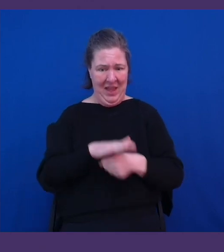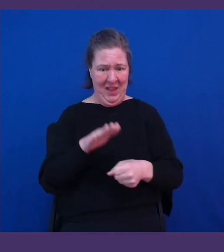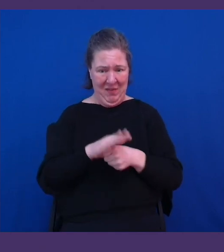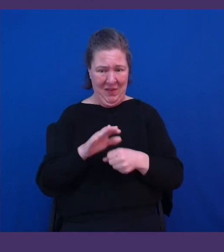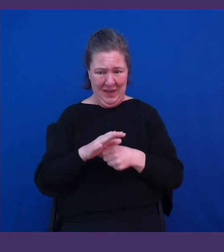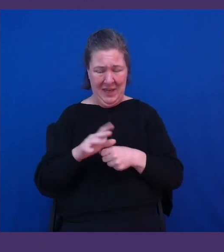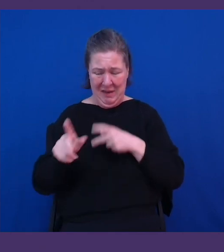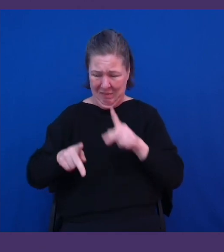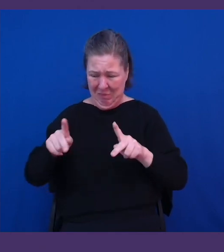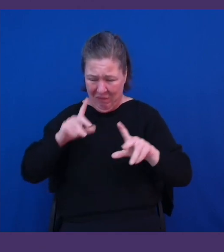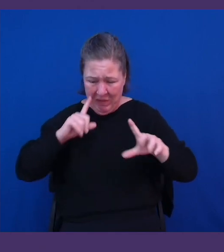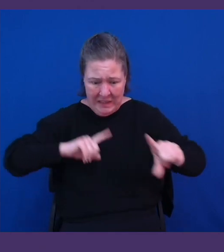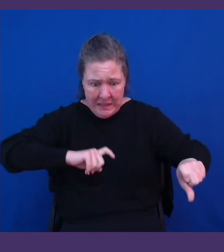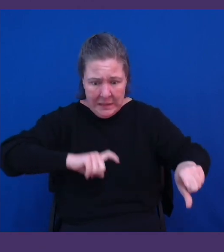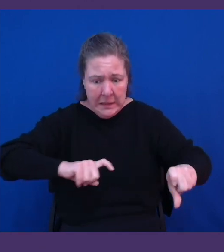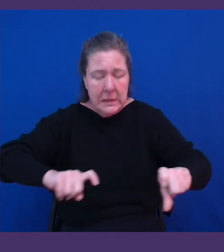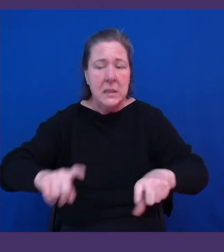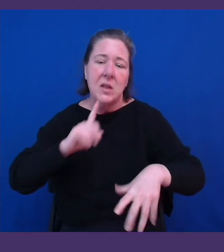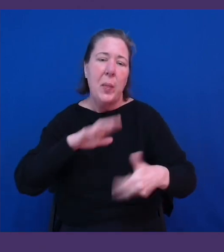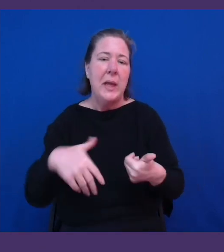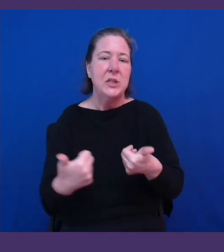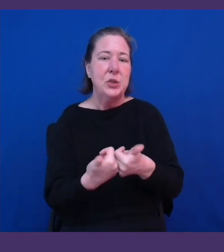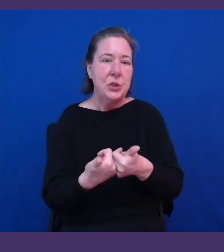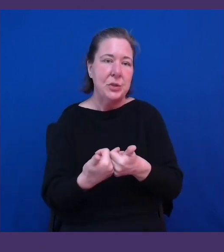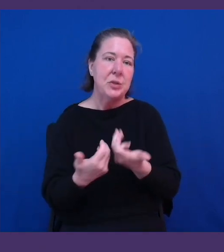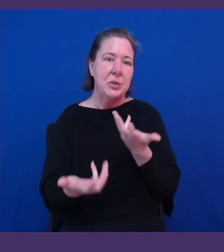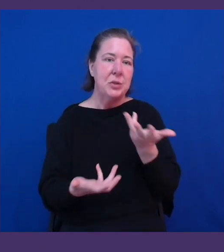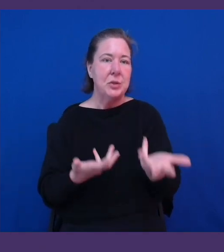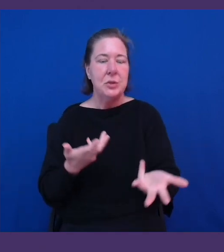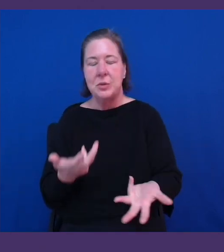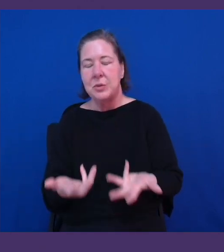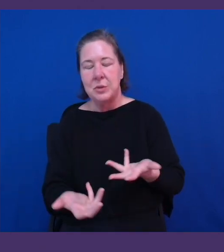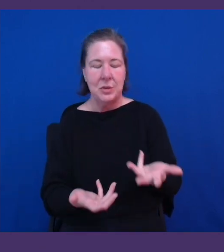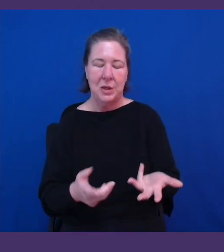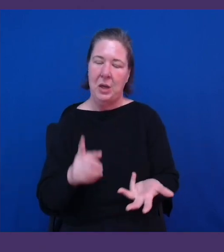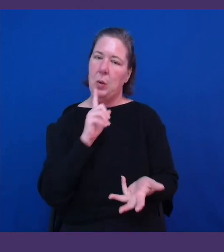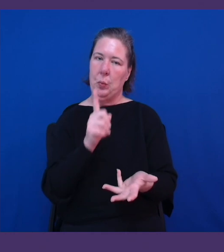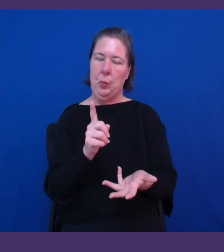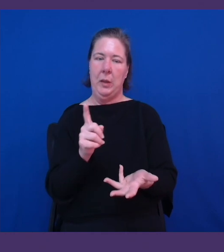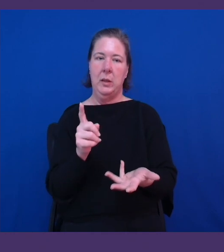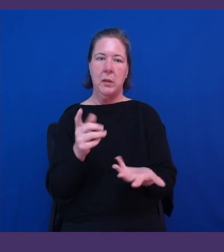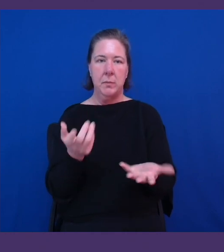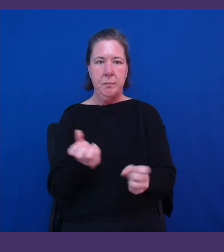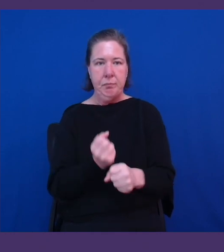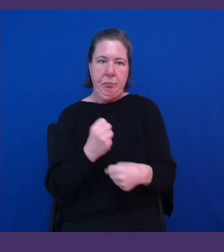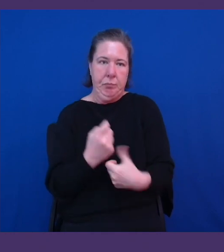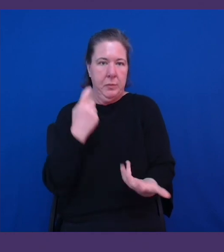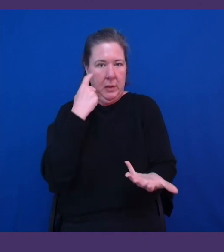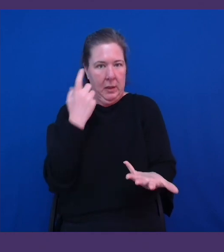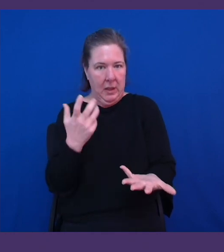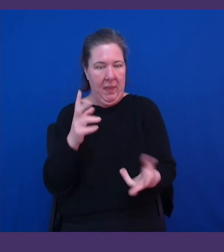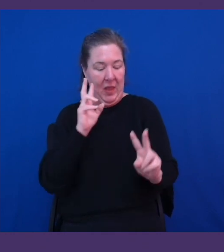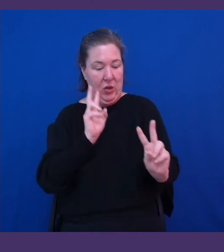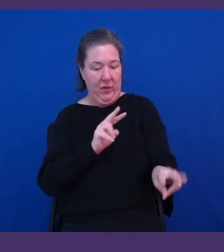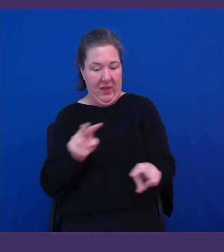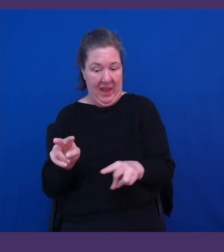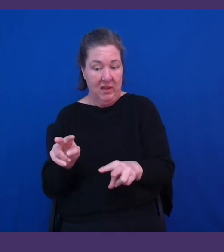So, that is a challenge, but I think it really makes sense that the surveillance is done kind of as close as possible